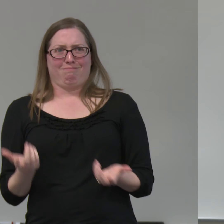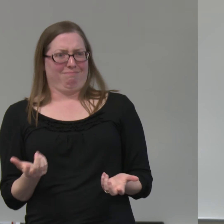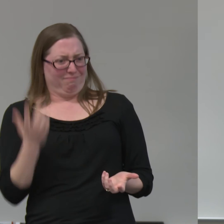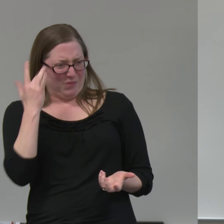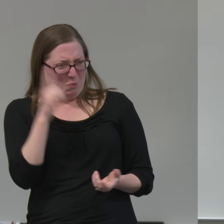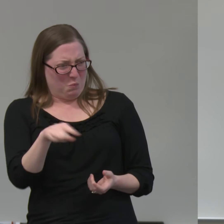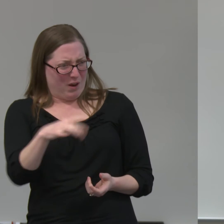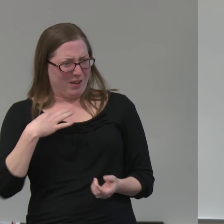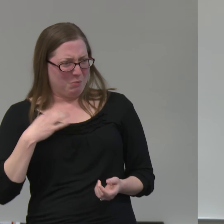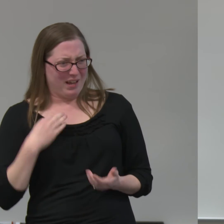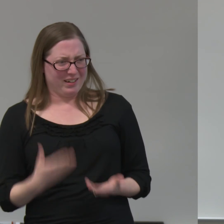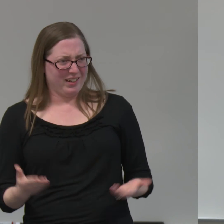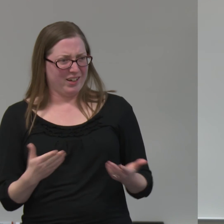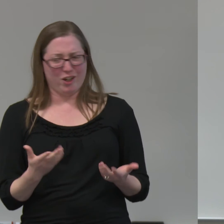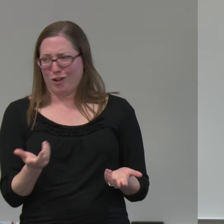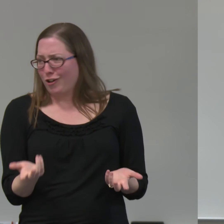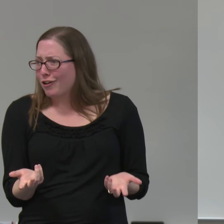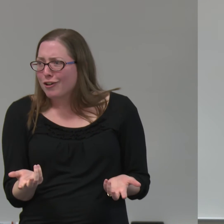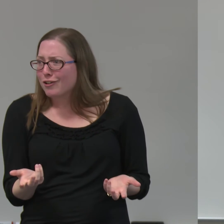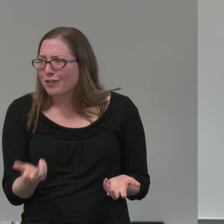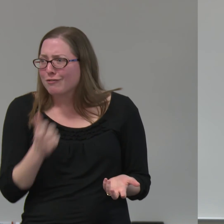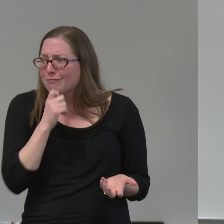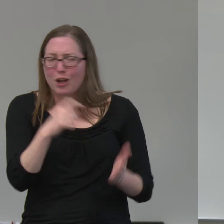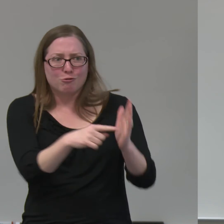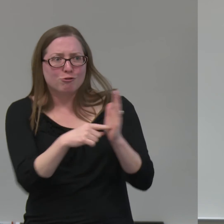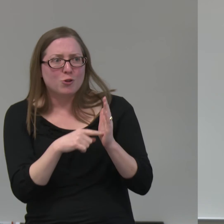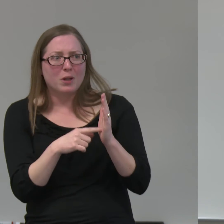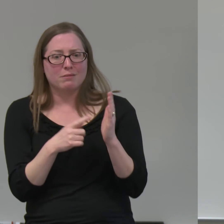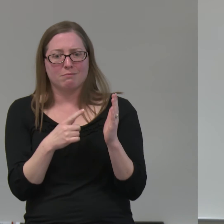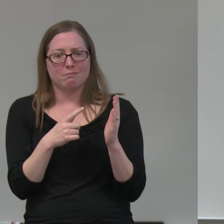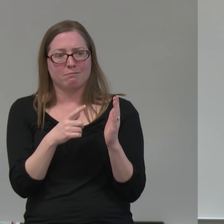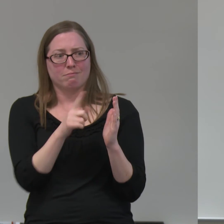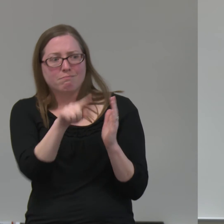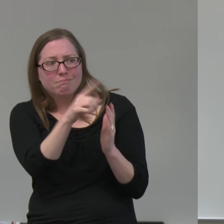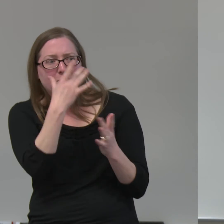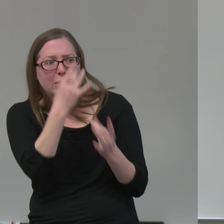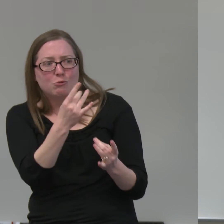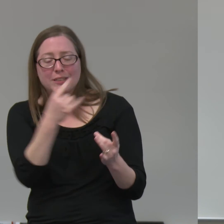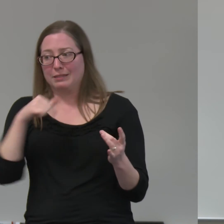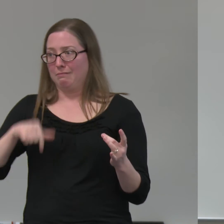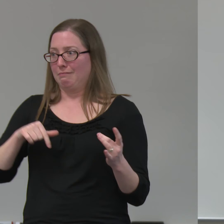"They don't seem to be showing particular interest "in our school, so..."